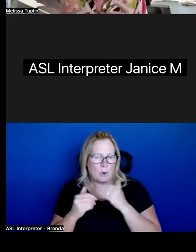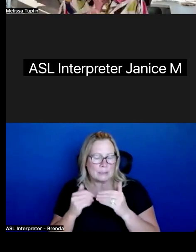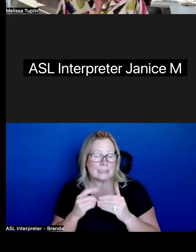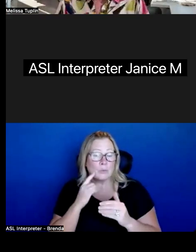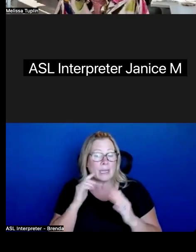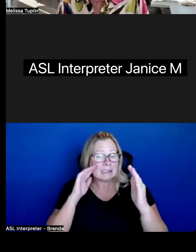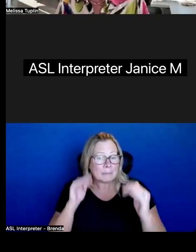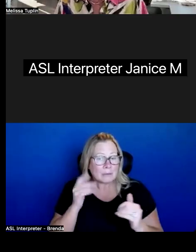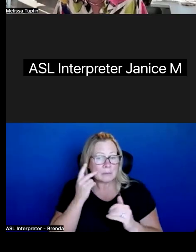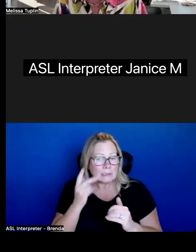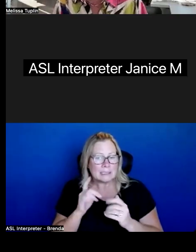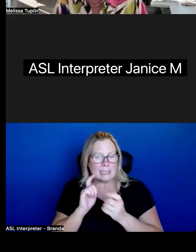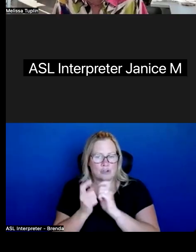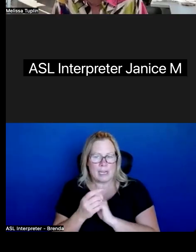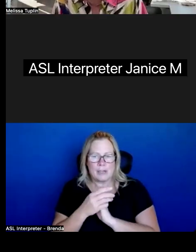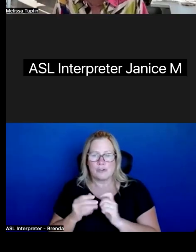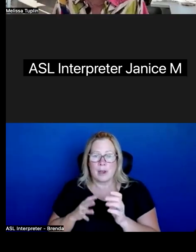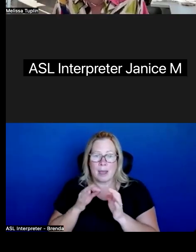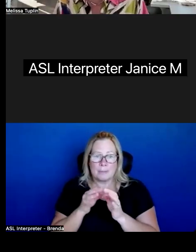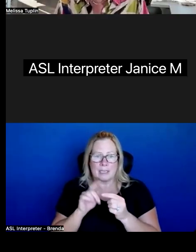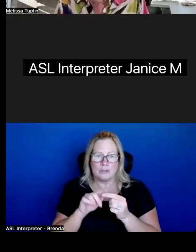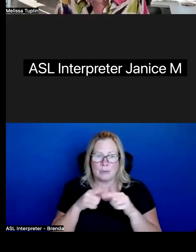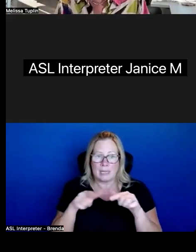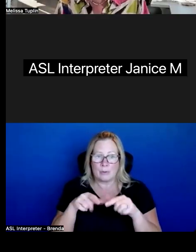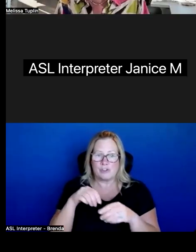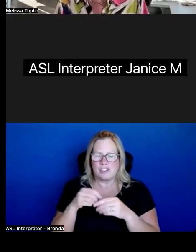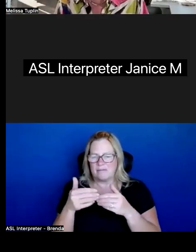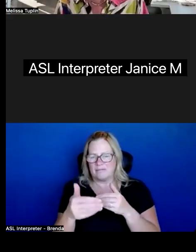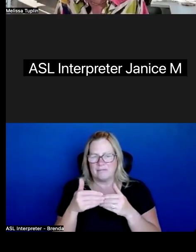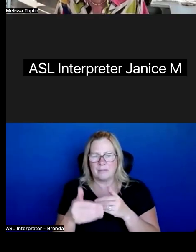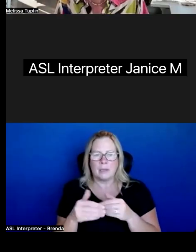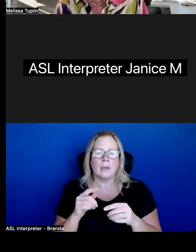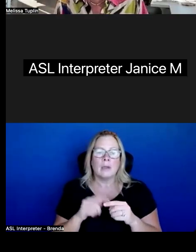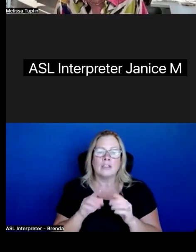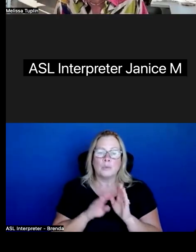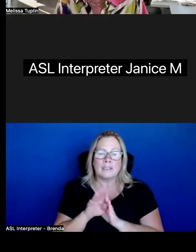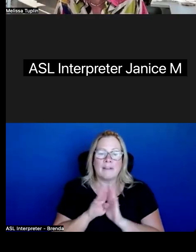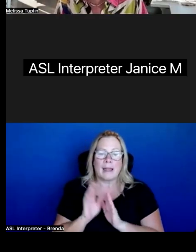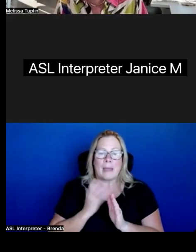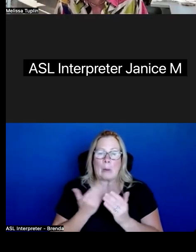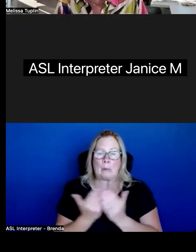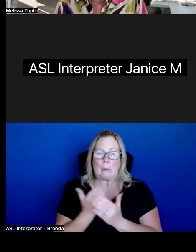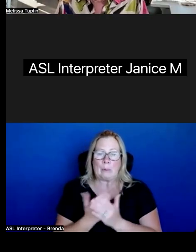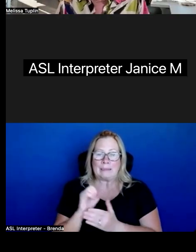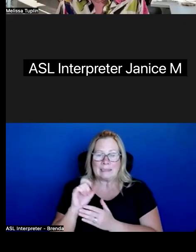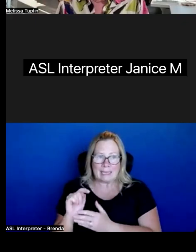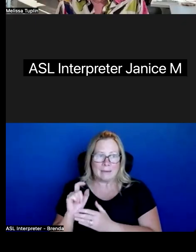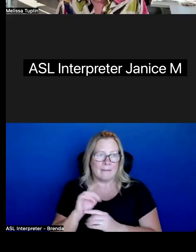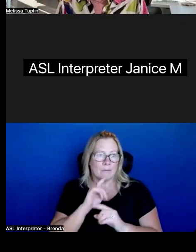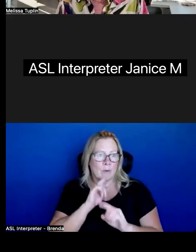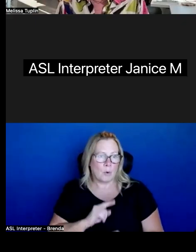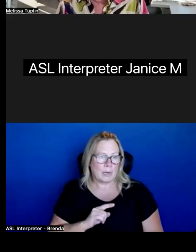update to that language in future years as we develop our new sets of reporting requirements.